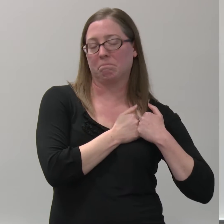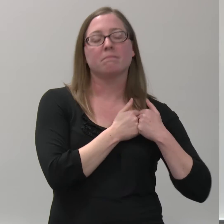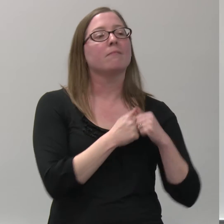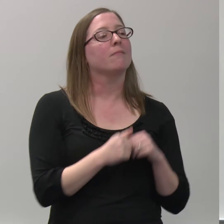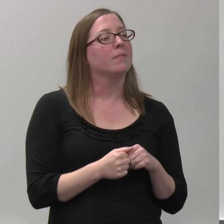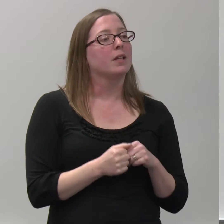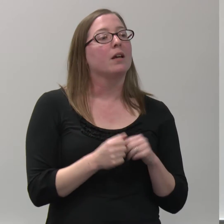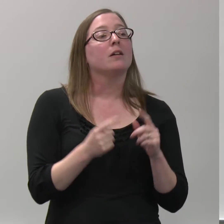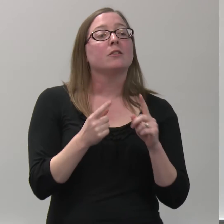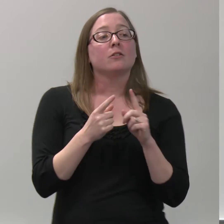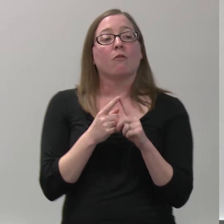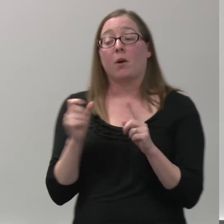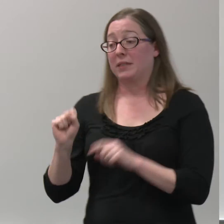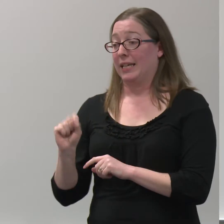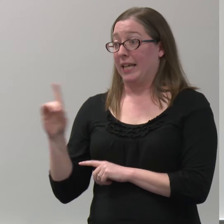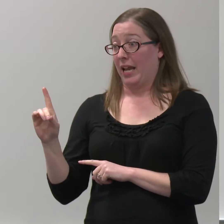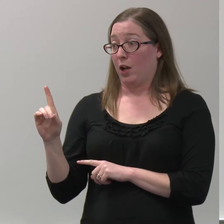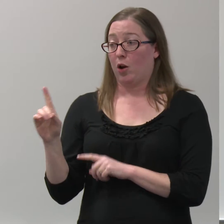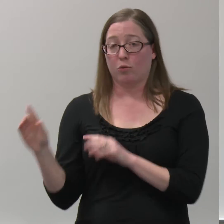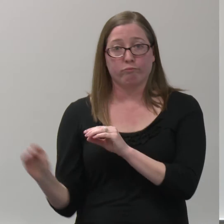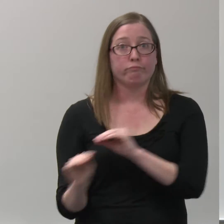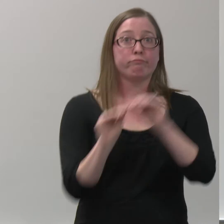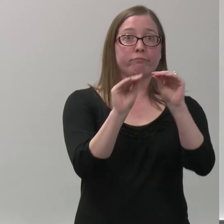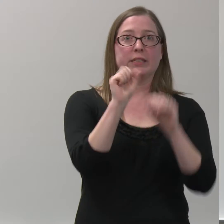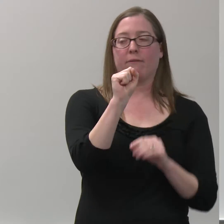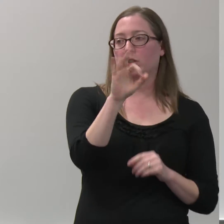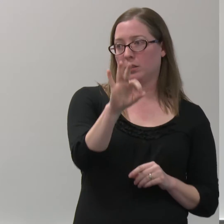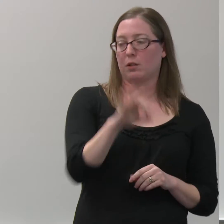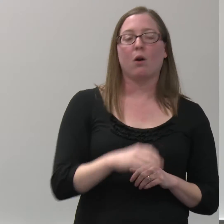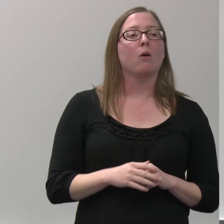so I went from one big city to another...